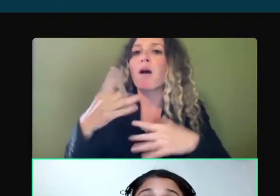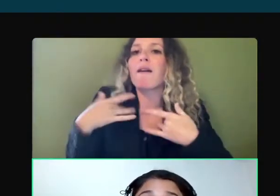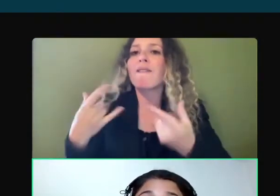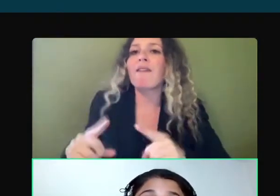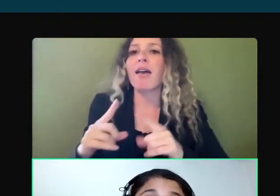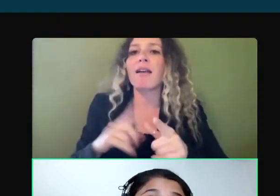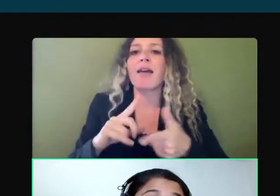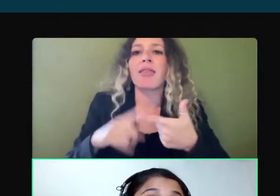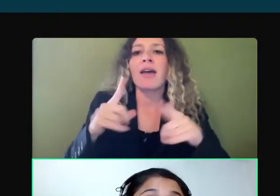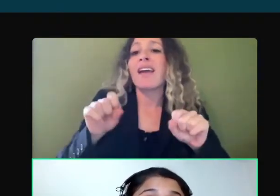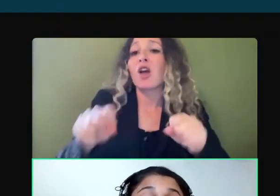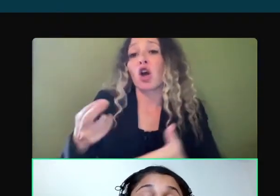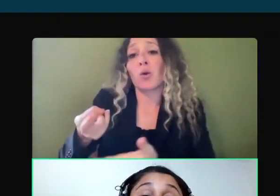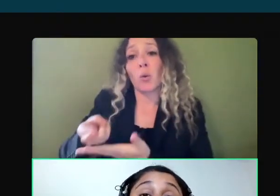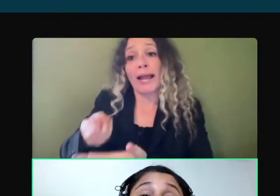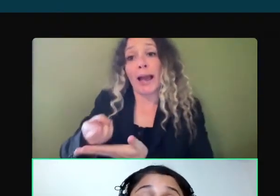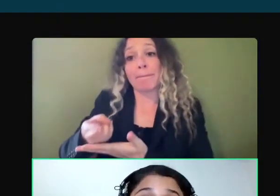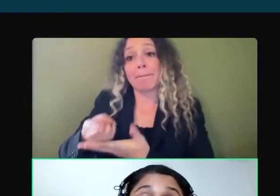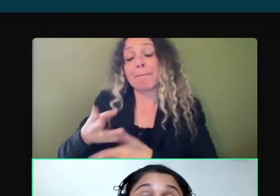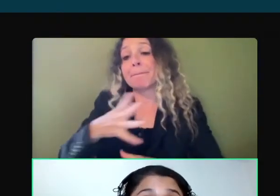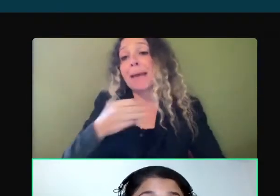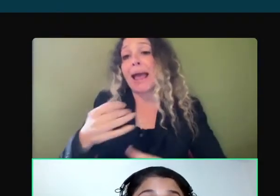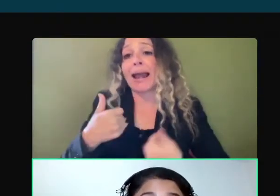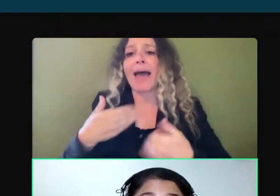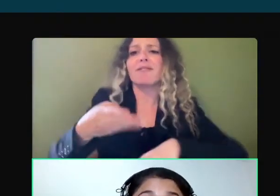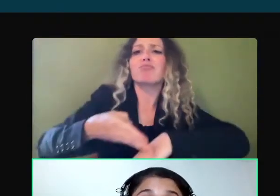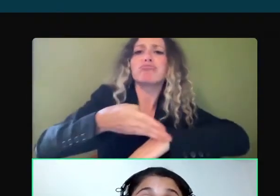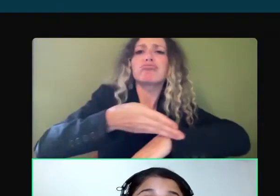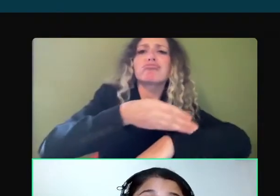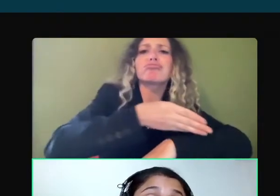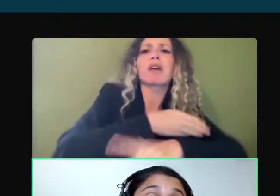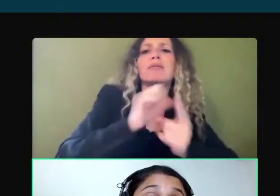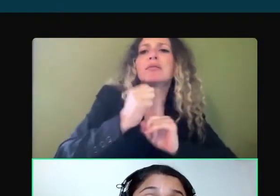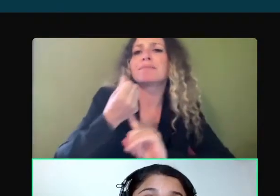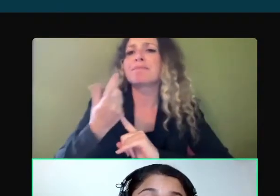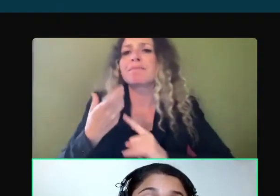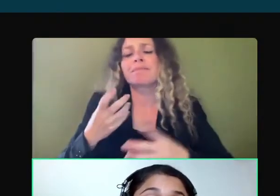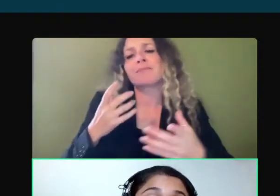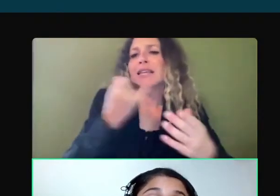rehab and actually have some improvement in the condition or the impairments that they have.